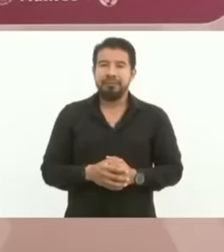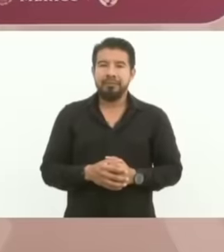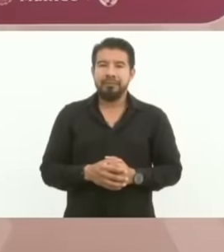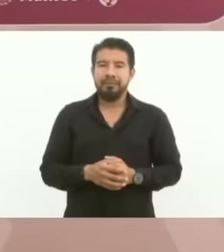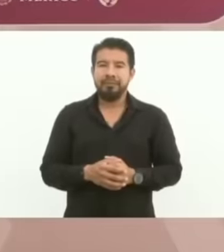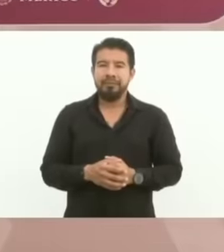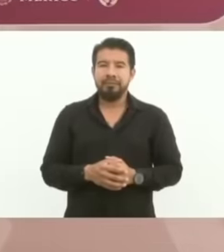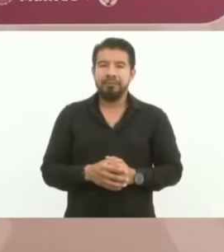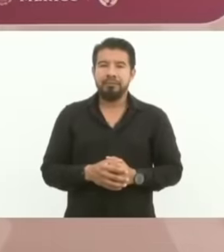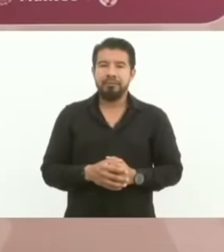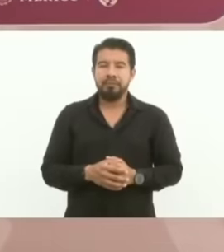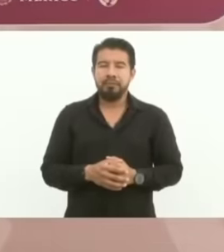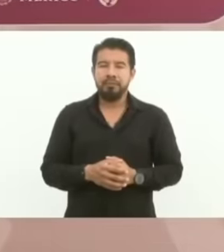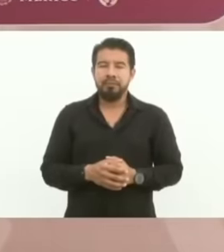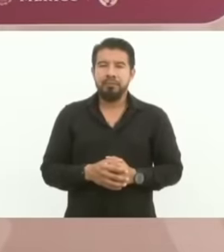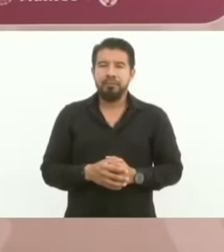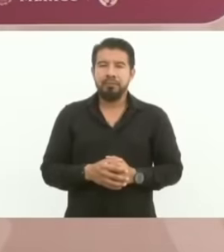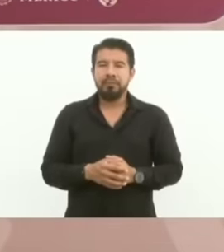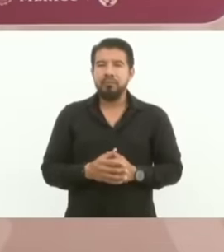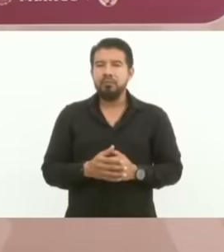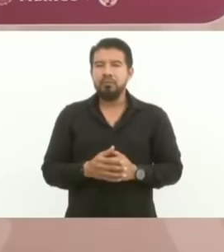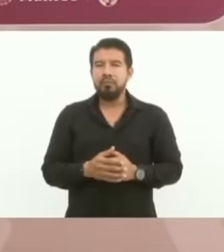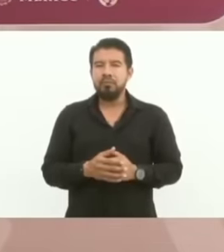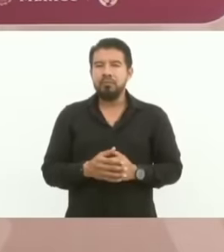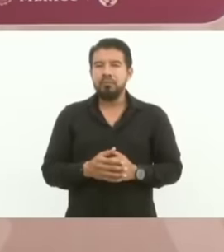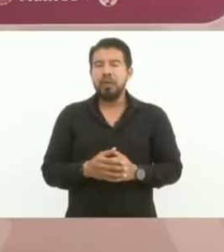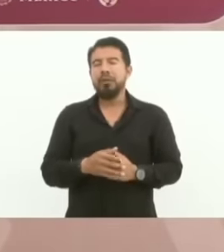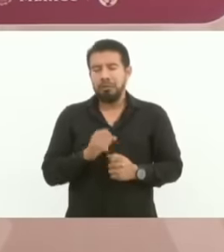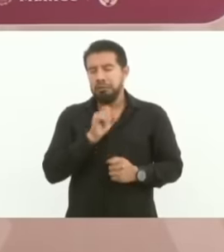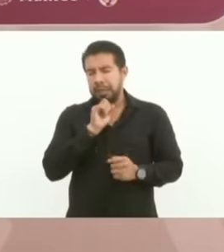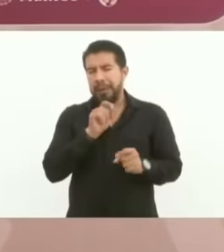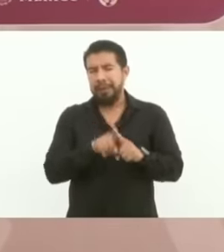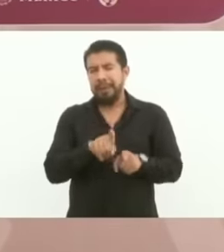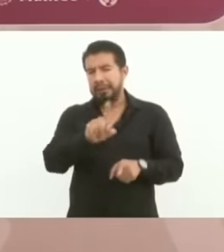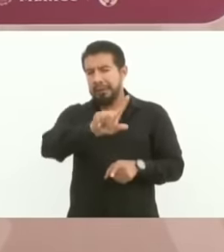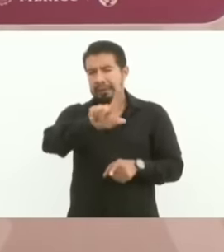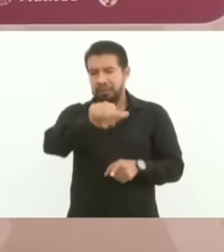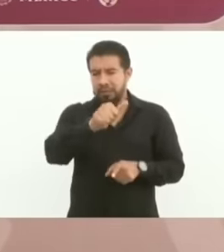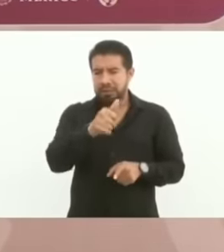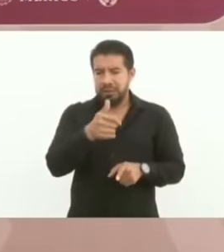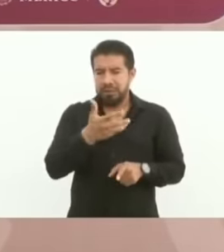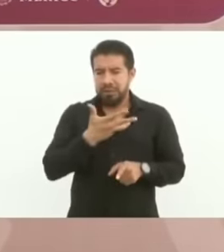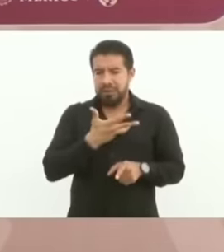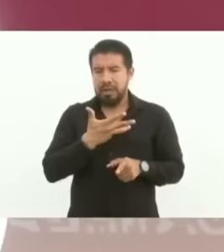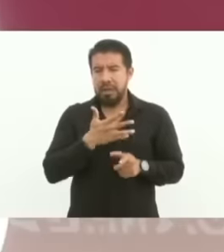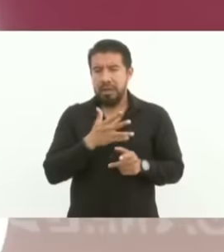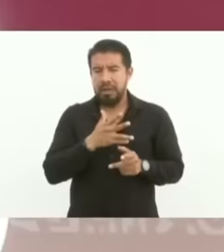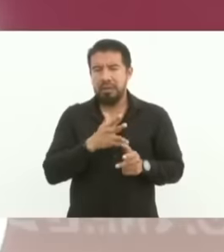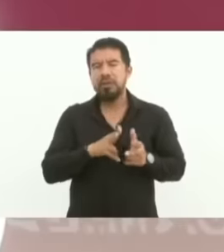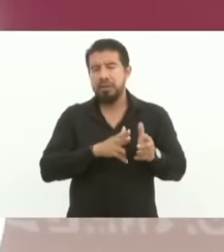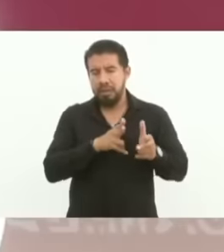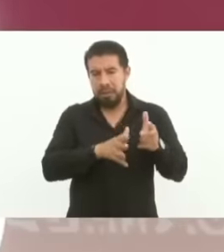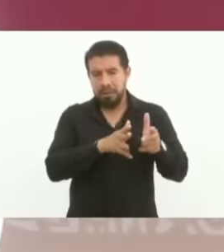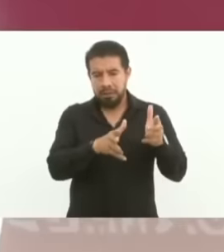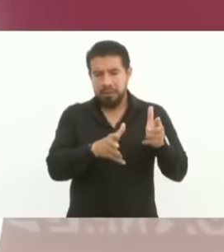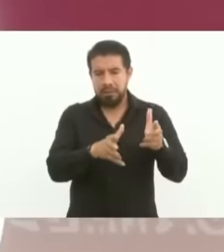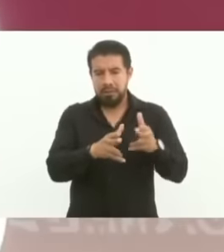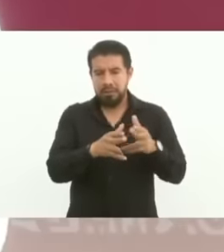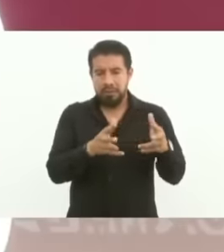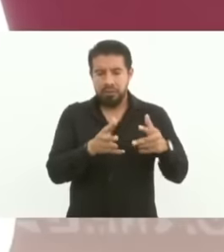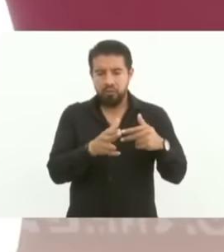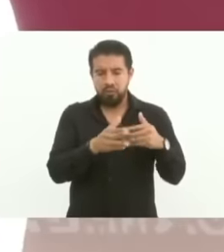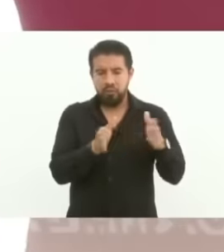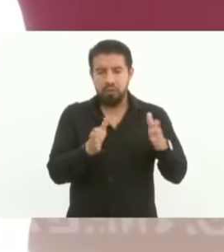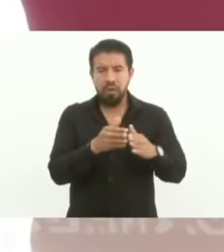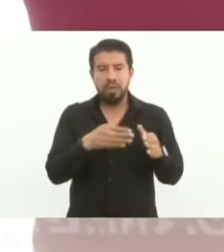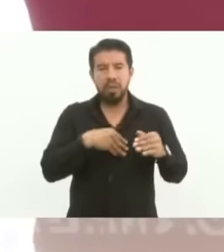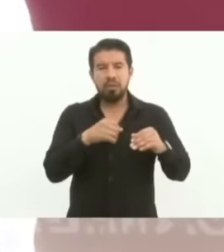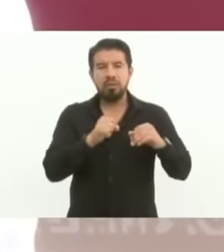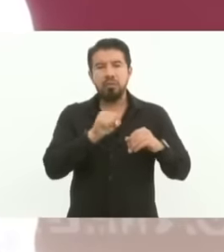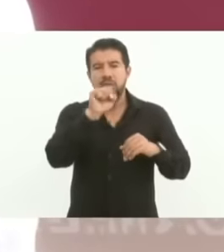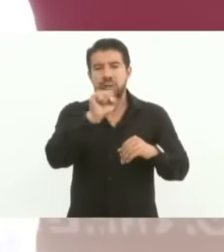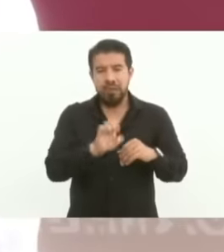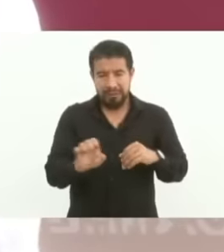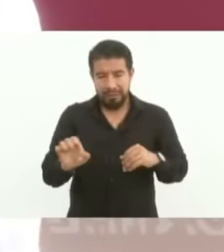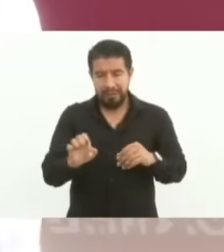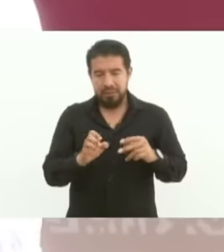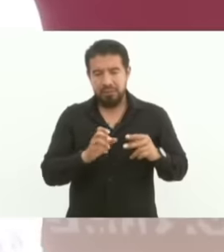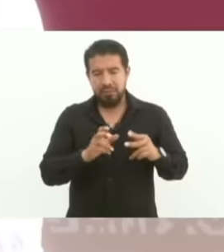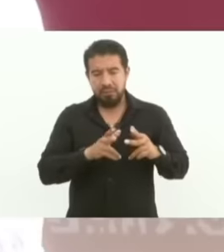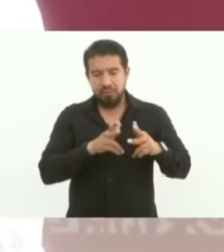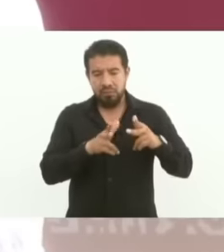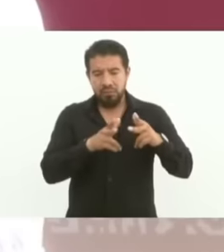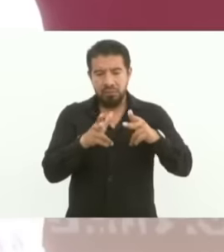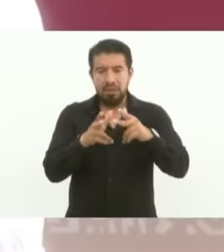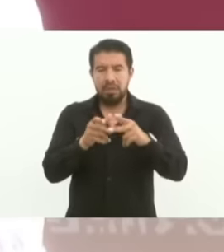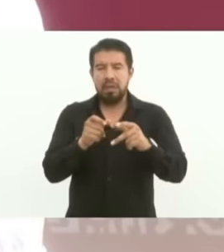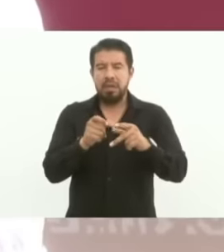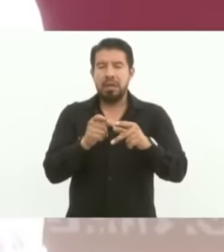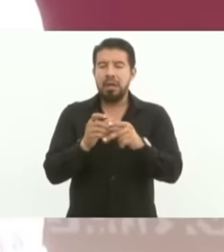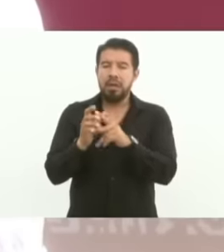then the train when the southeastern train was inaugurated was inaugurated by President Miguel Alemán